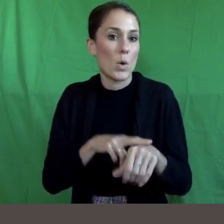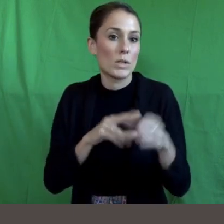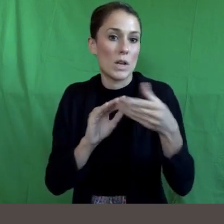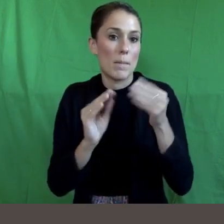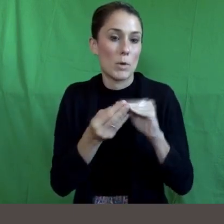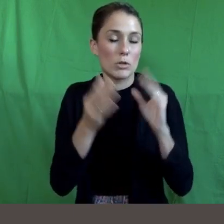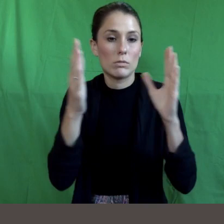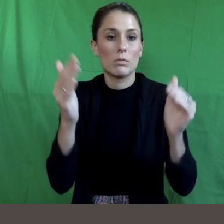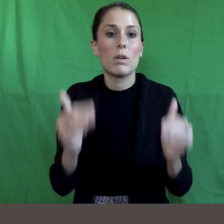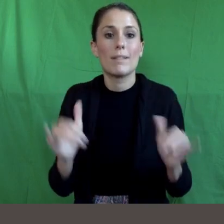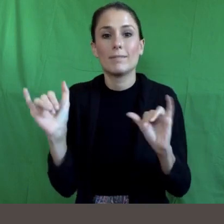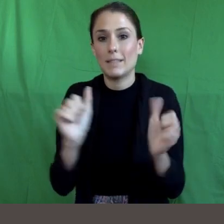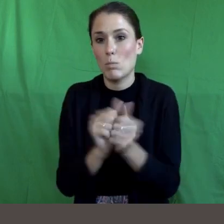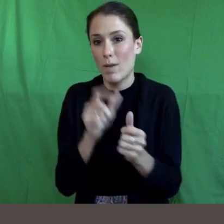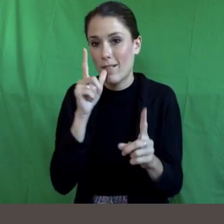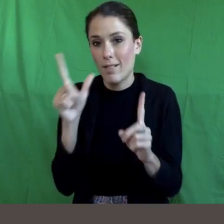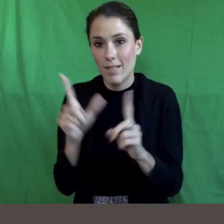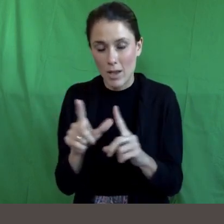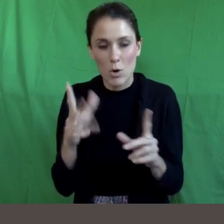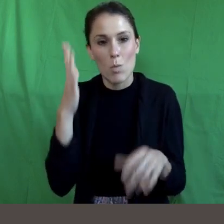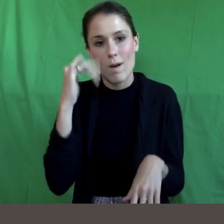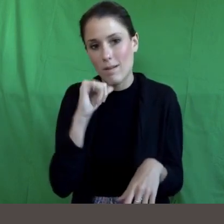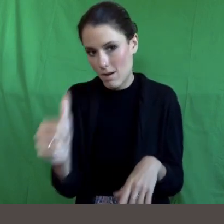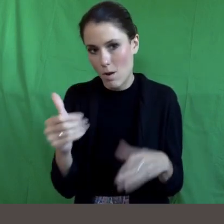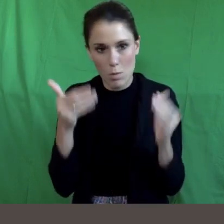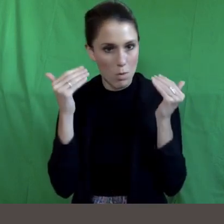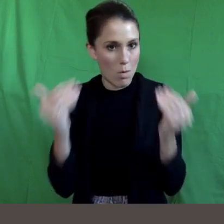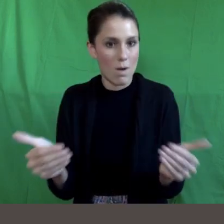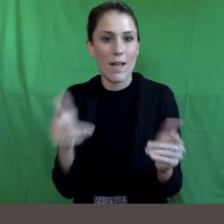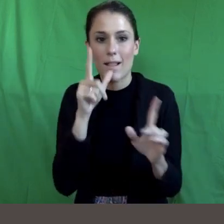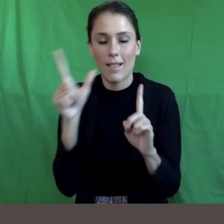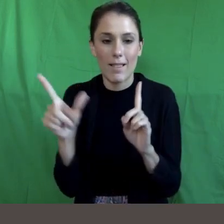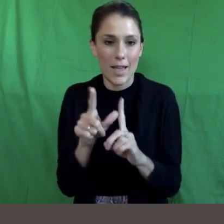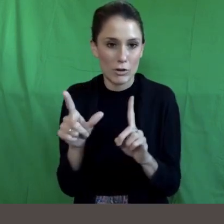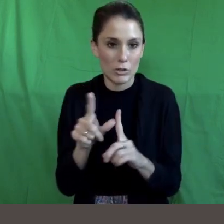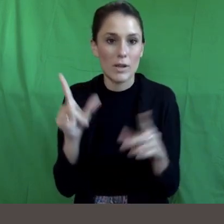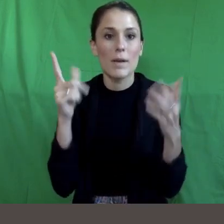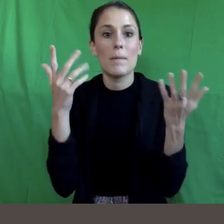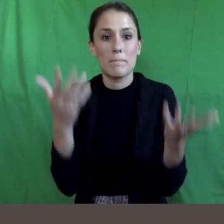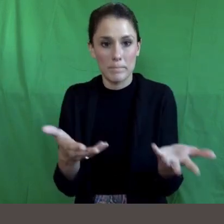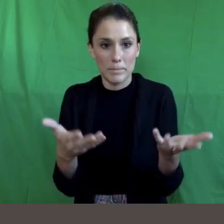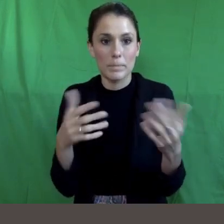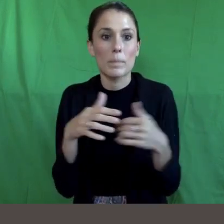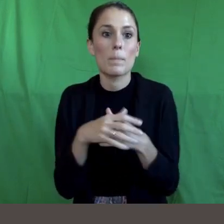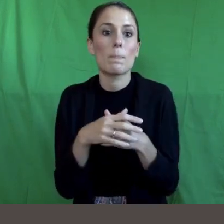I can do the same thing with the letters. Obviously, let's write it. Why not? I'm going to just copy it. Here we go.